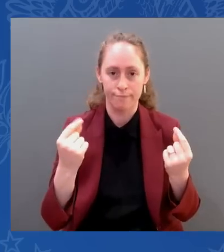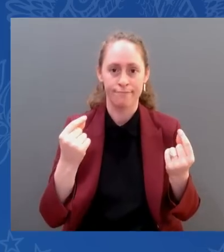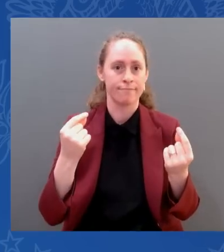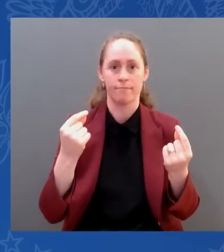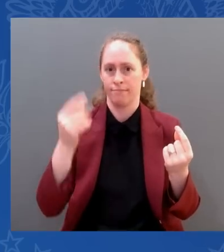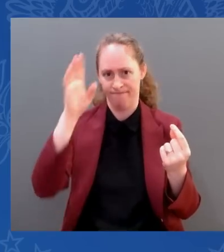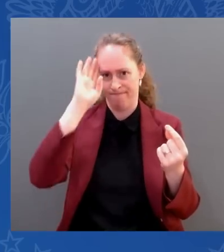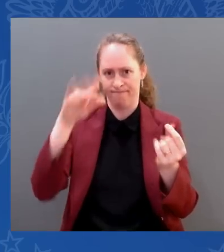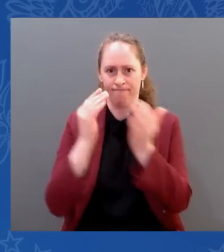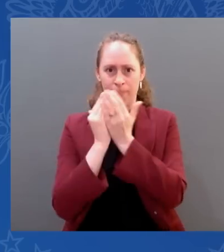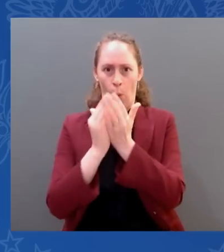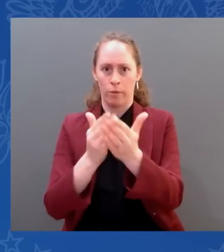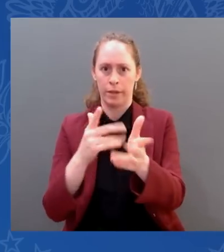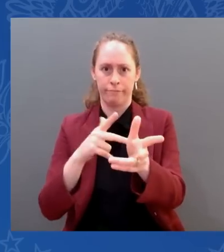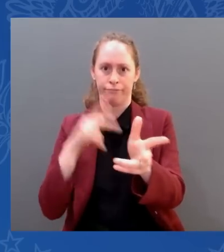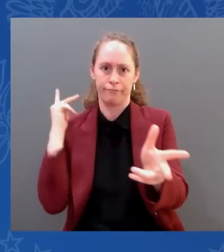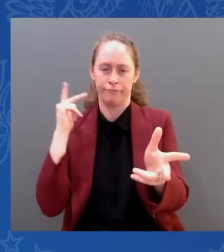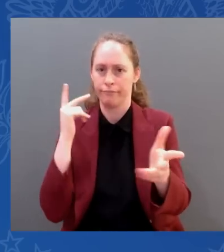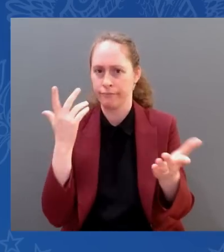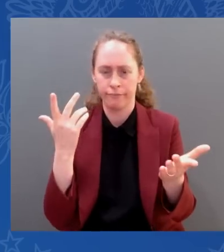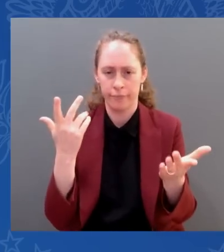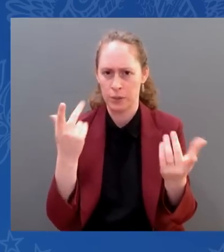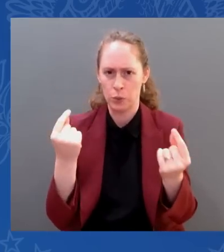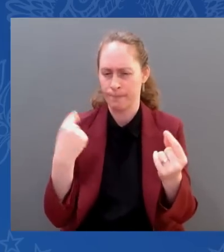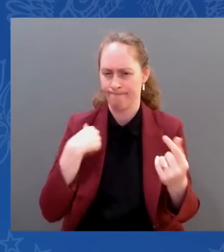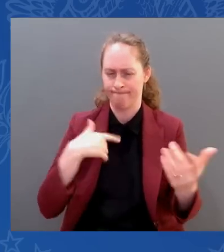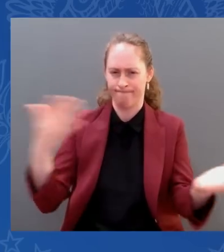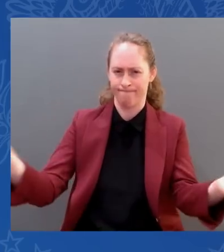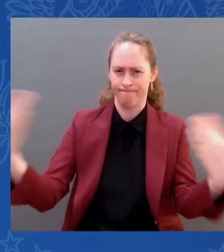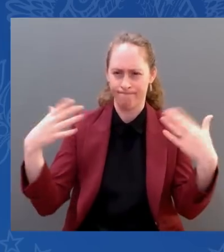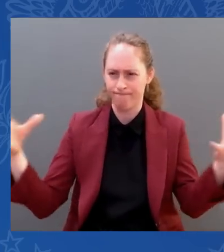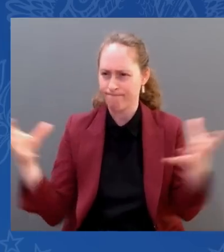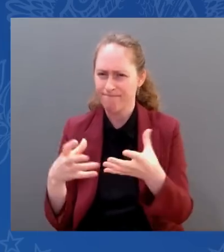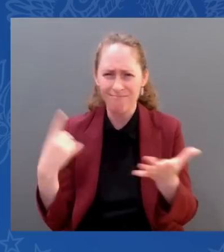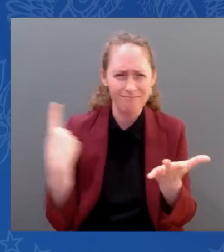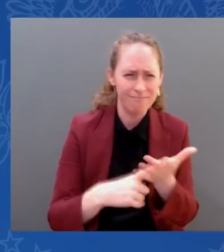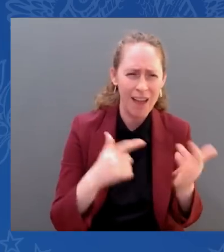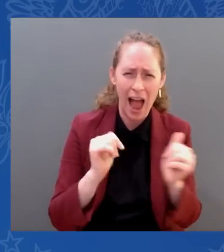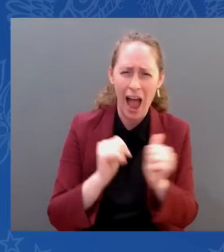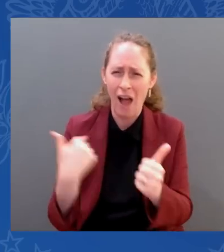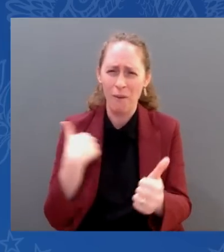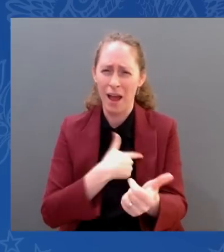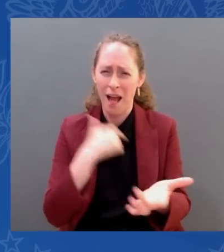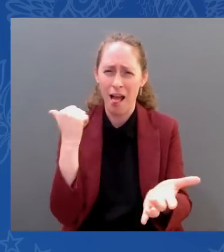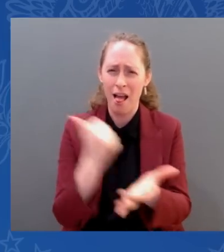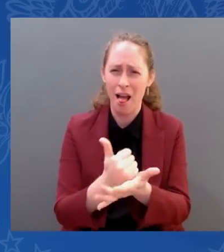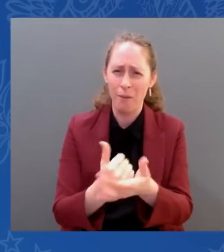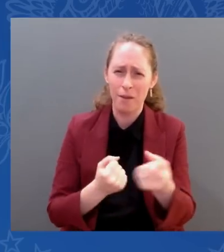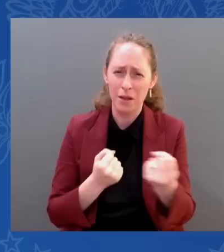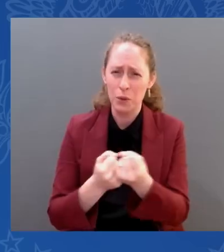And as a result, over the holidays last, 97 percent of all the packages were delivered on time